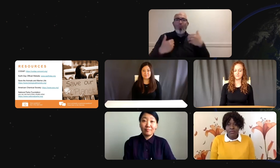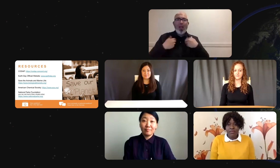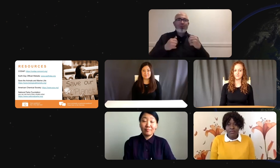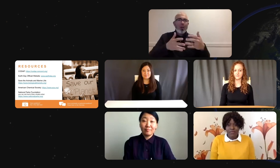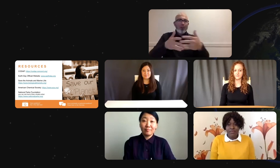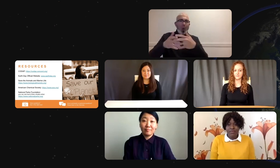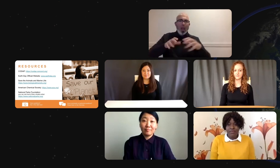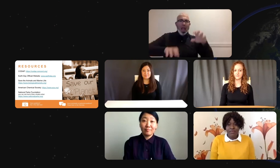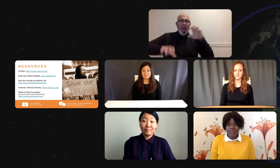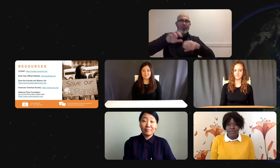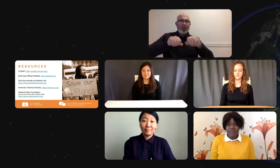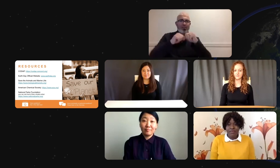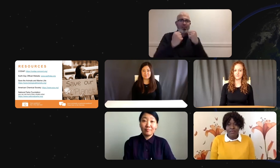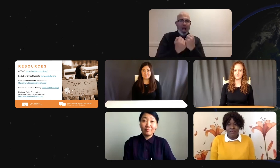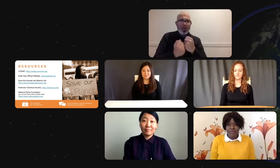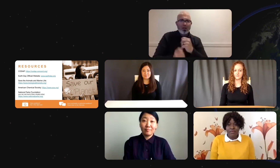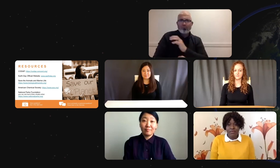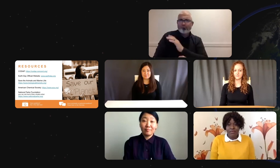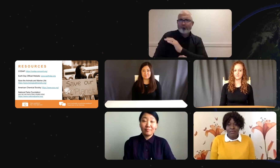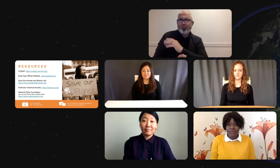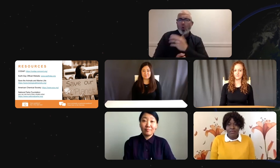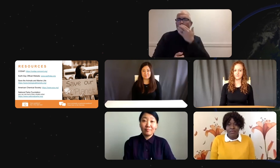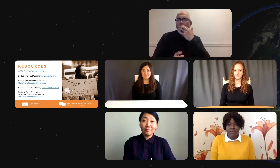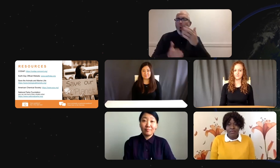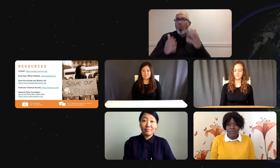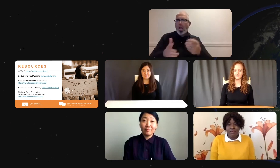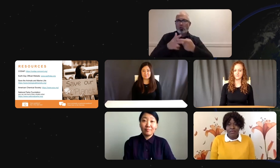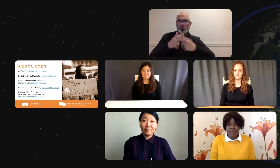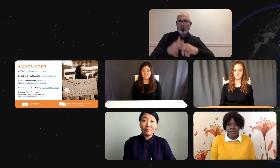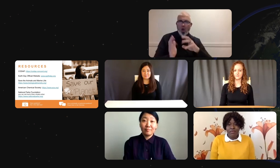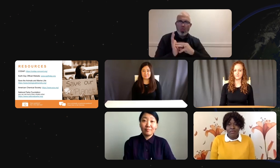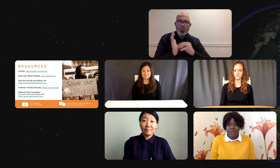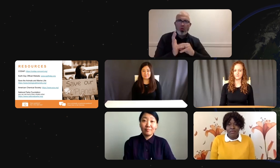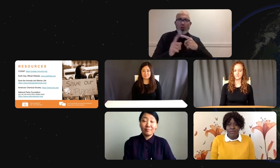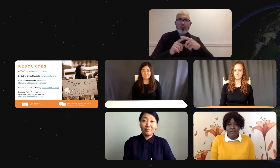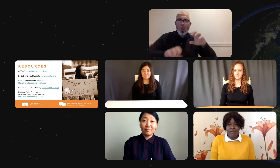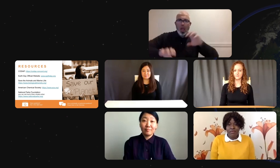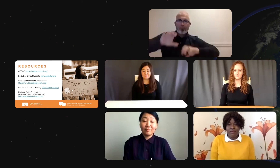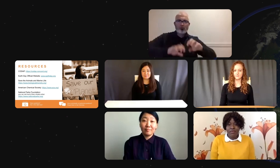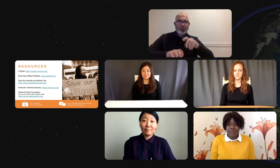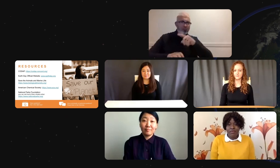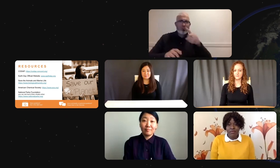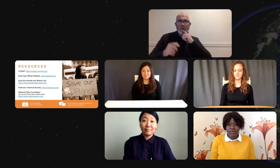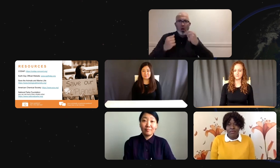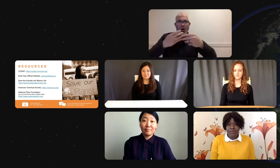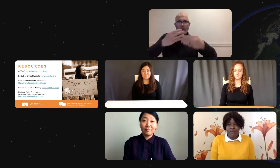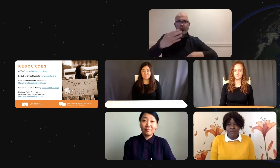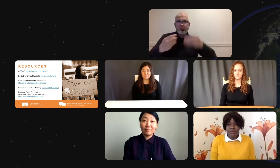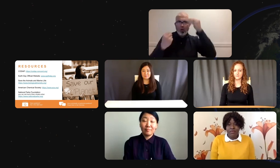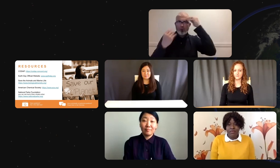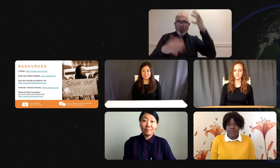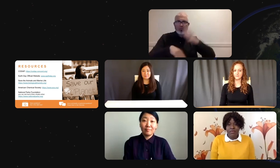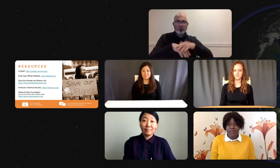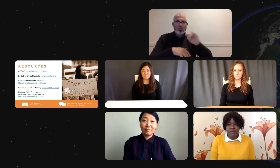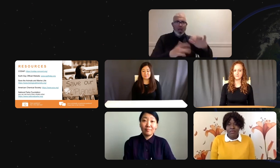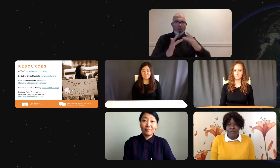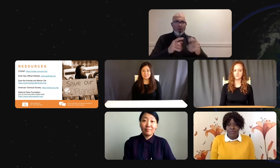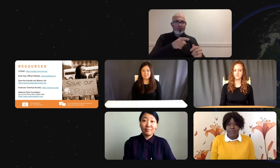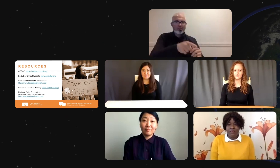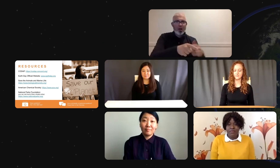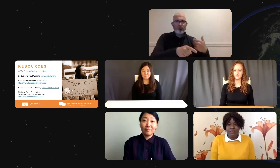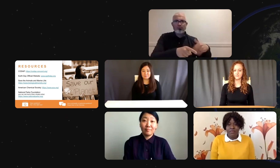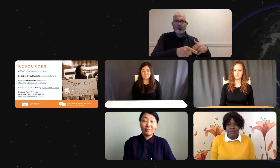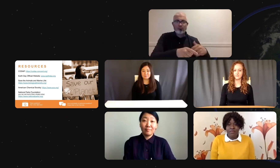There's also the animals and marine life, biological diversity website.